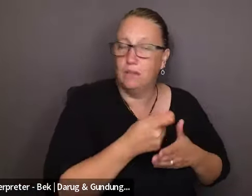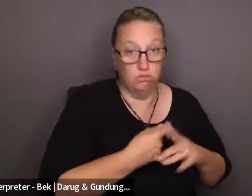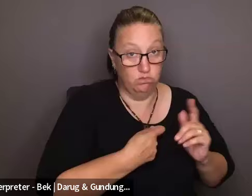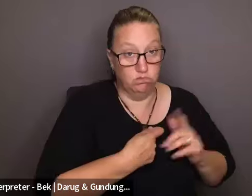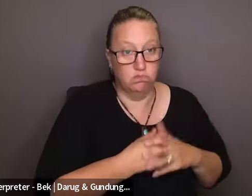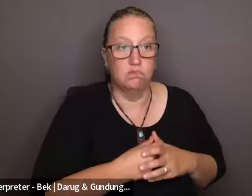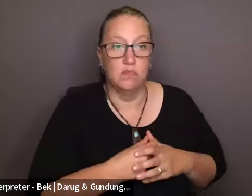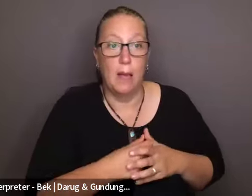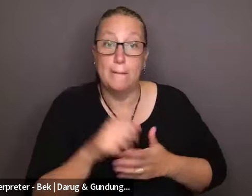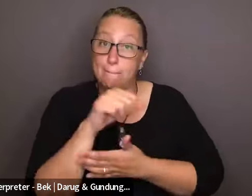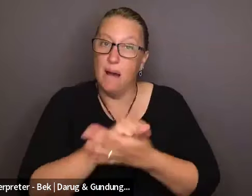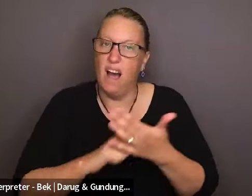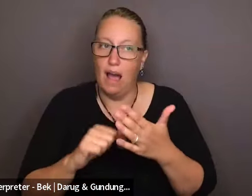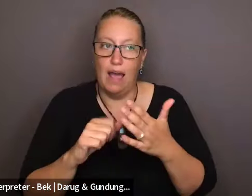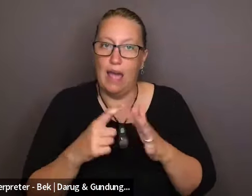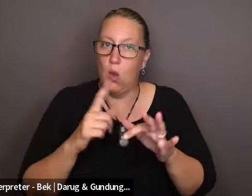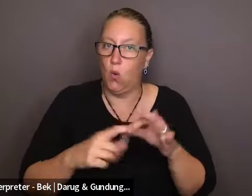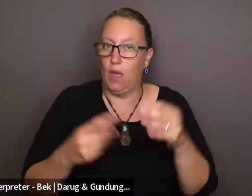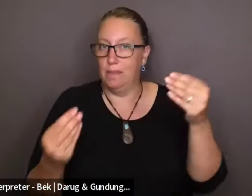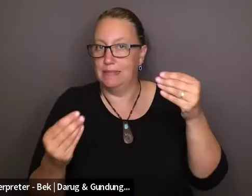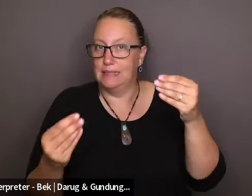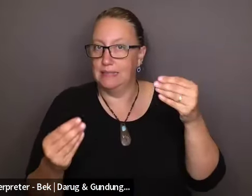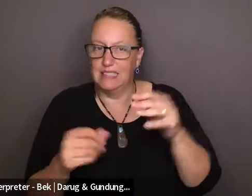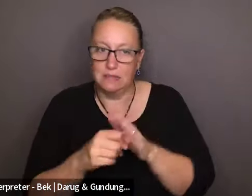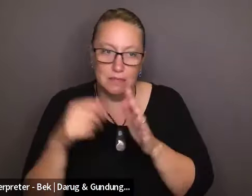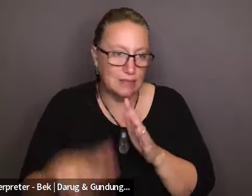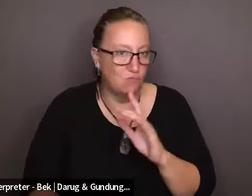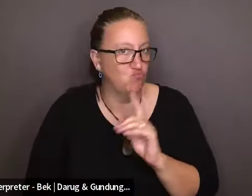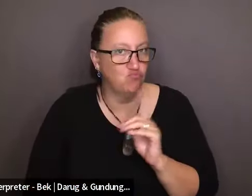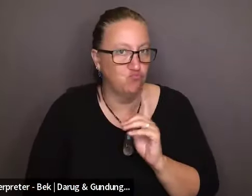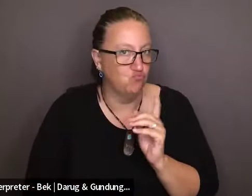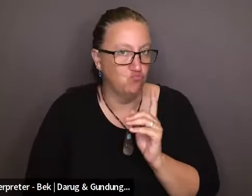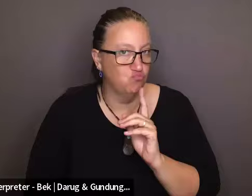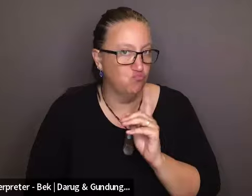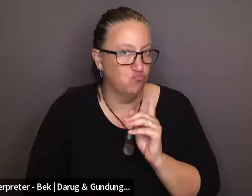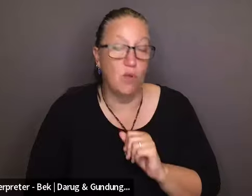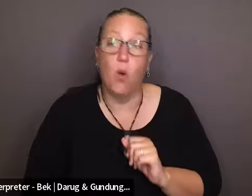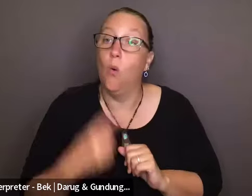Budgets do not fund, are not allowed to fund overheads of